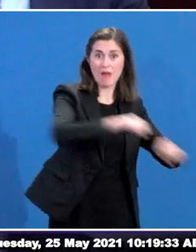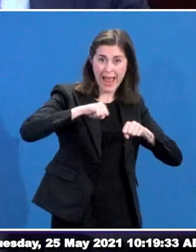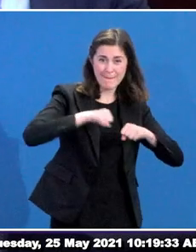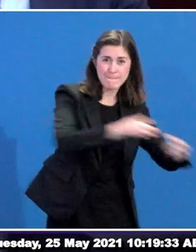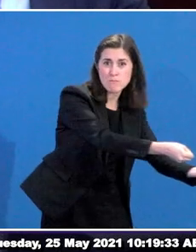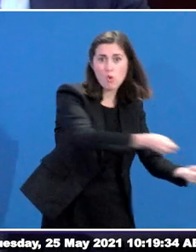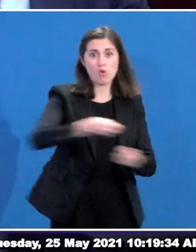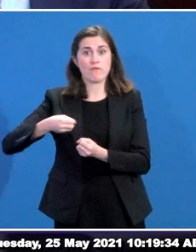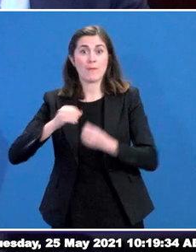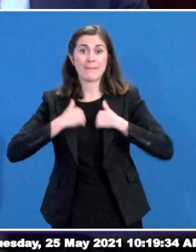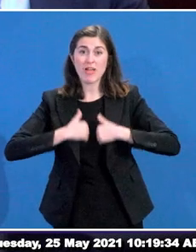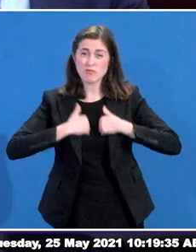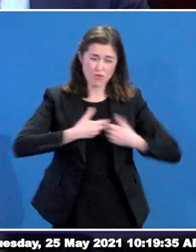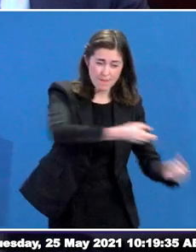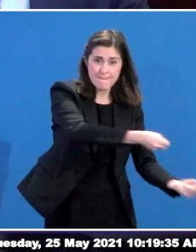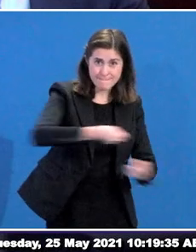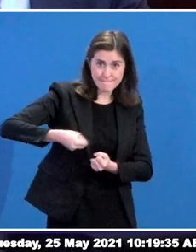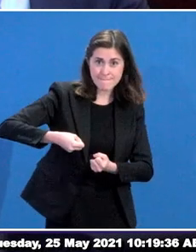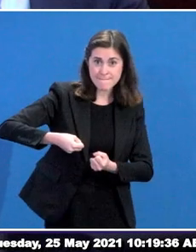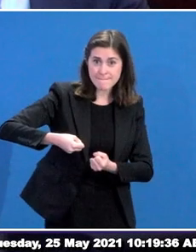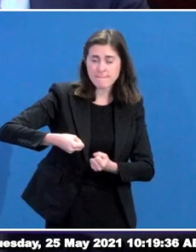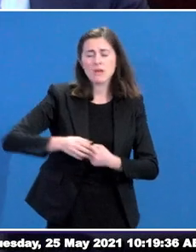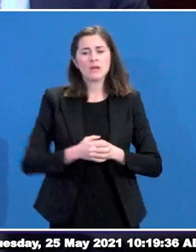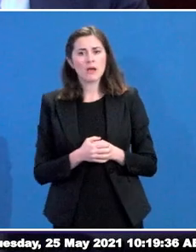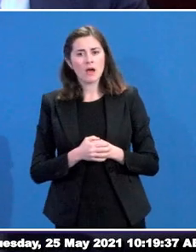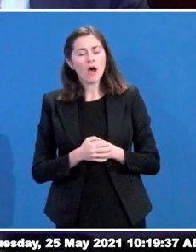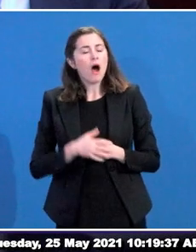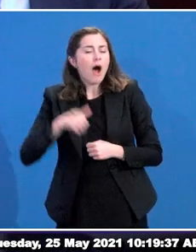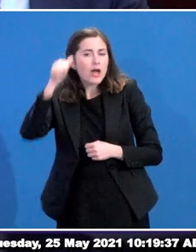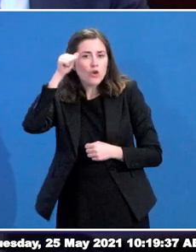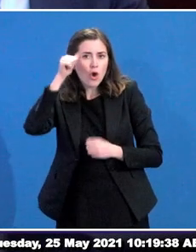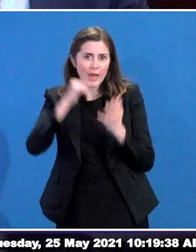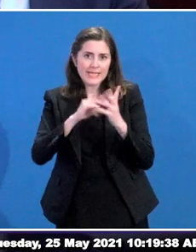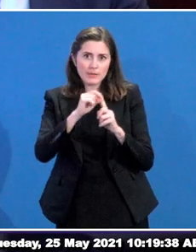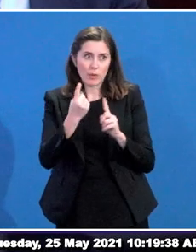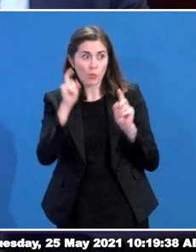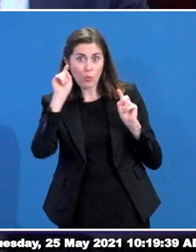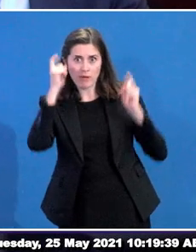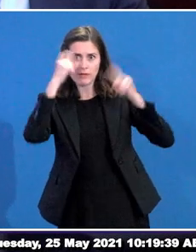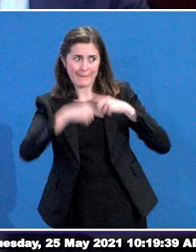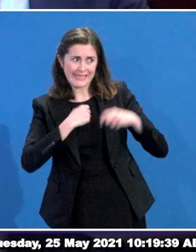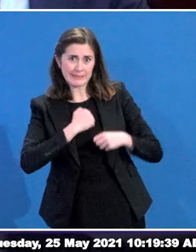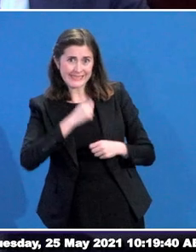Now, I understand that he was concerned, as was mum, about the potential